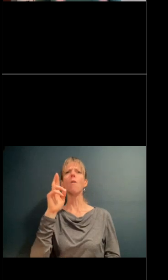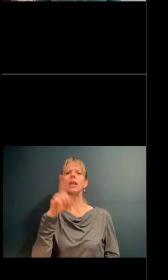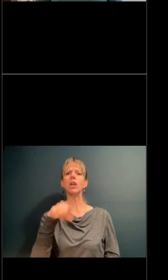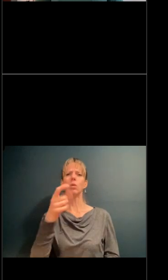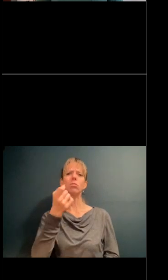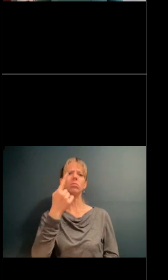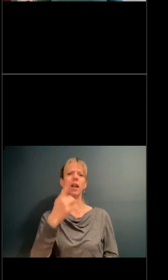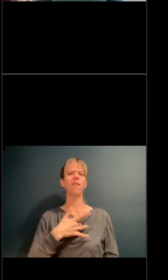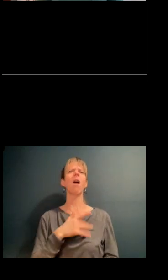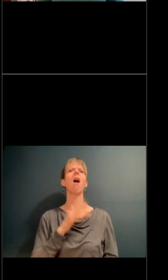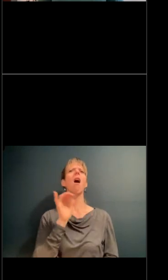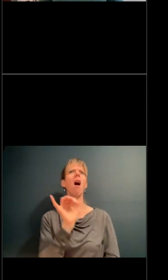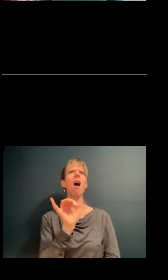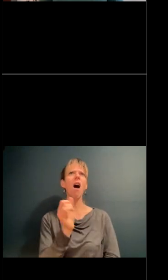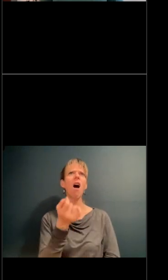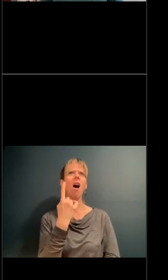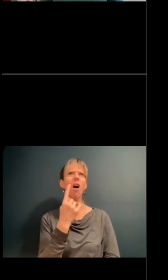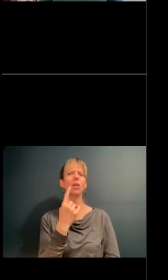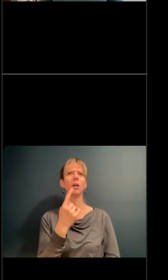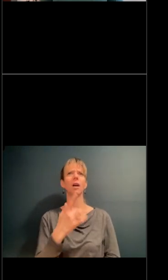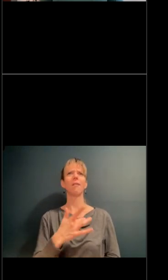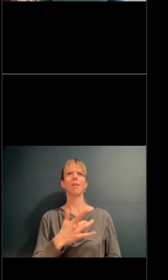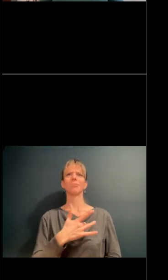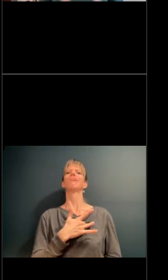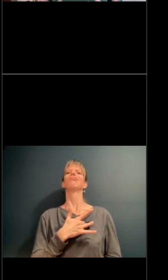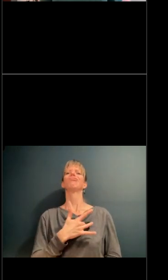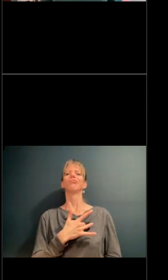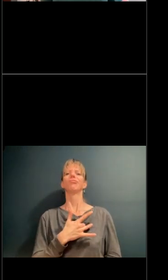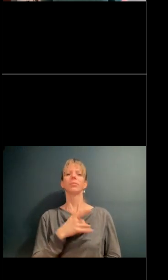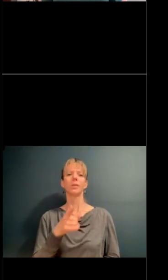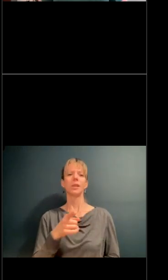developmental disabilities, it's really a portrait of belonging for anyone.